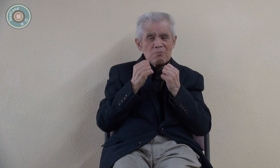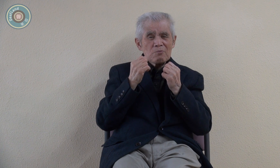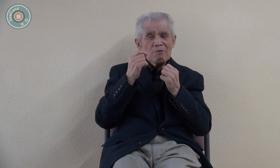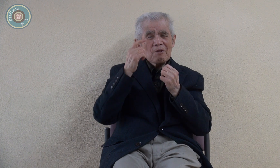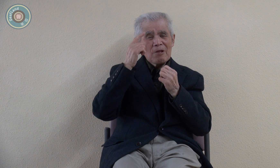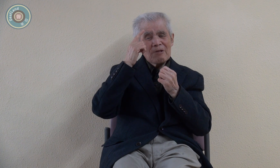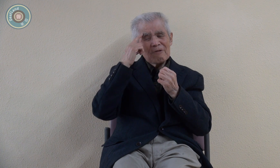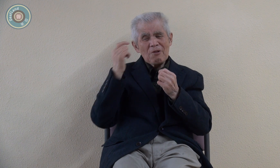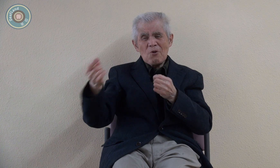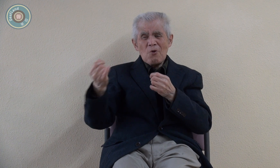On the same day she arrived